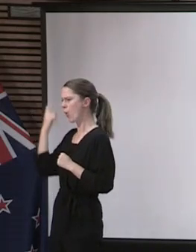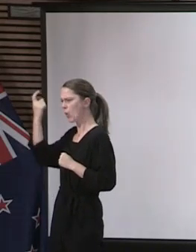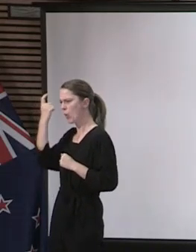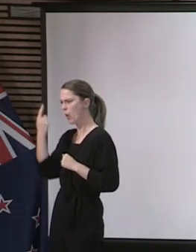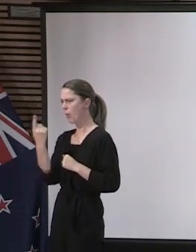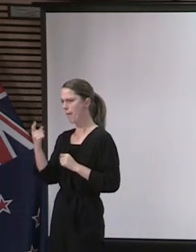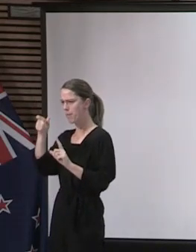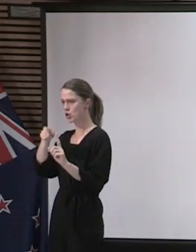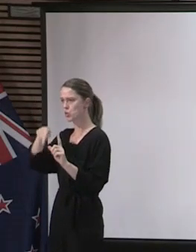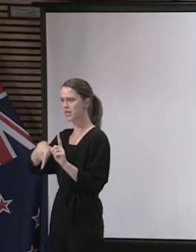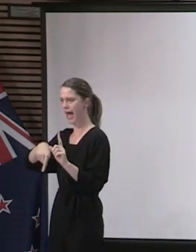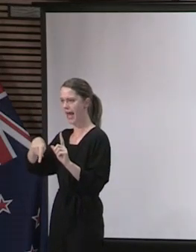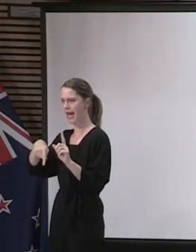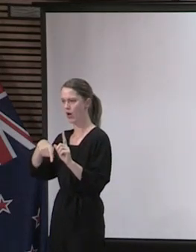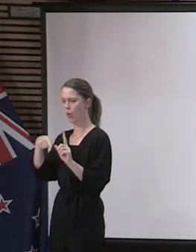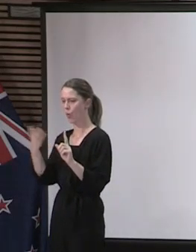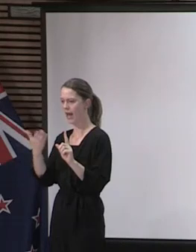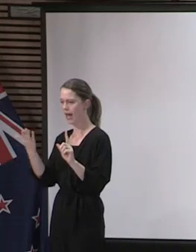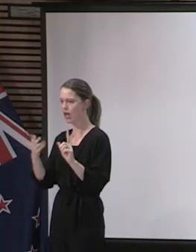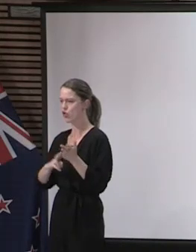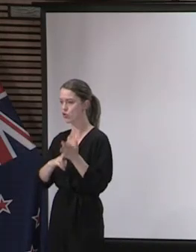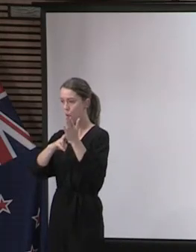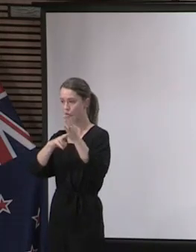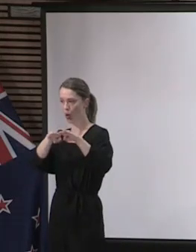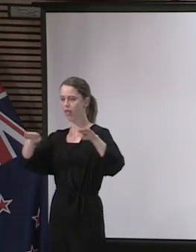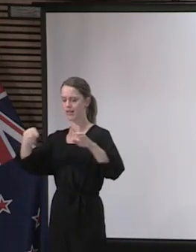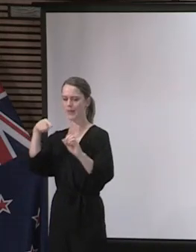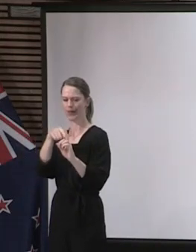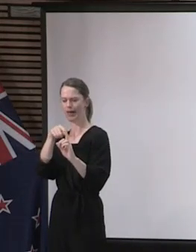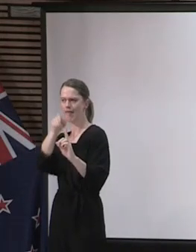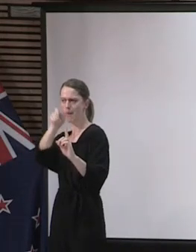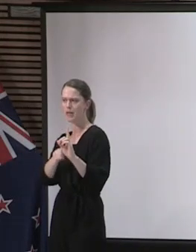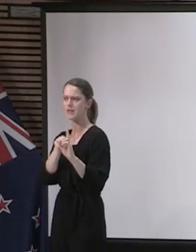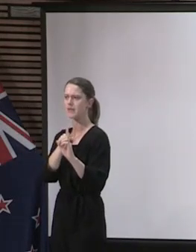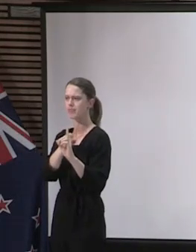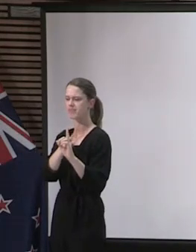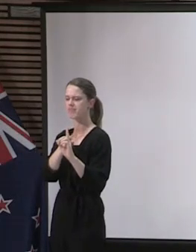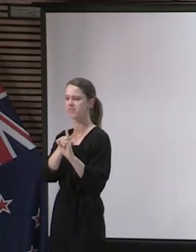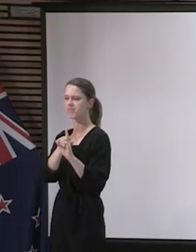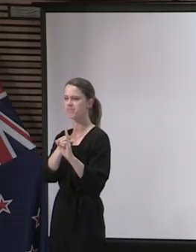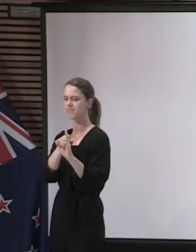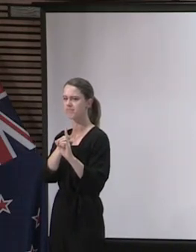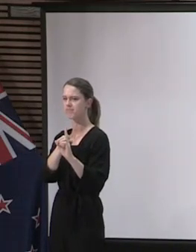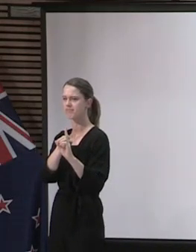Just to pick up on that point, Prime Minister. Both the Prime Minister and I were worried about one of the cases